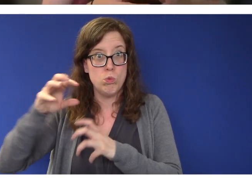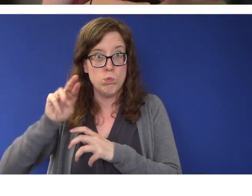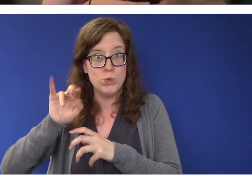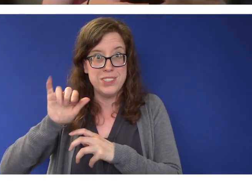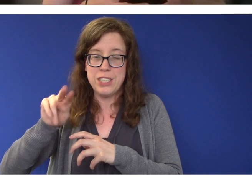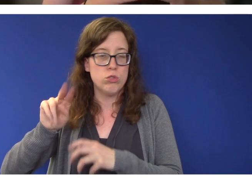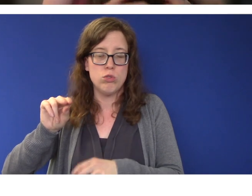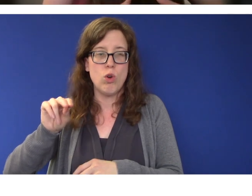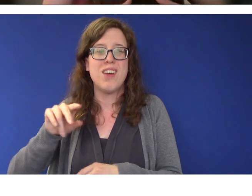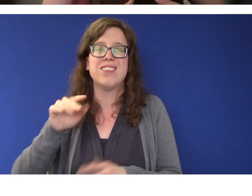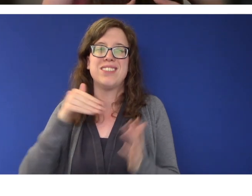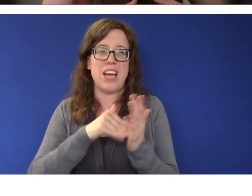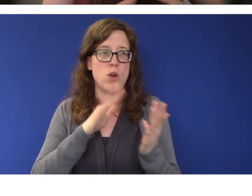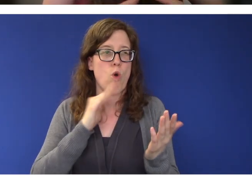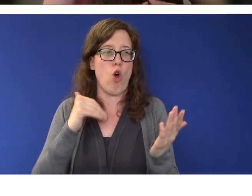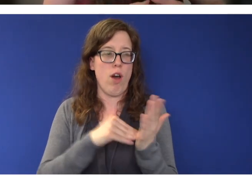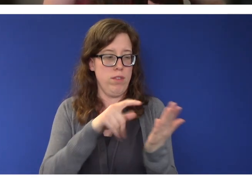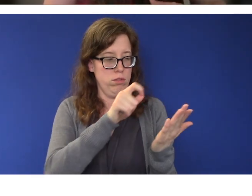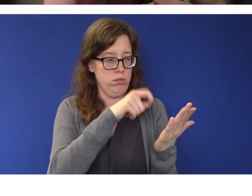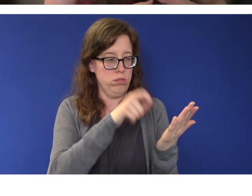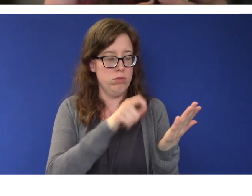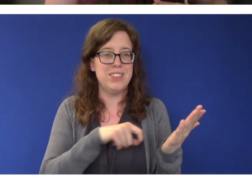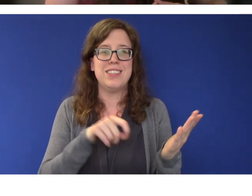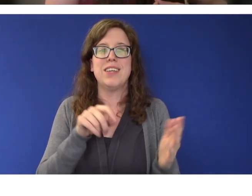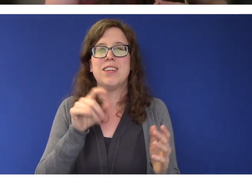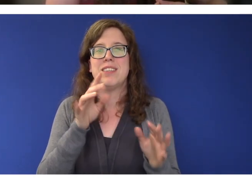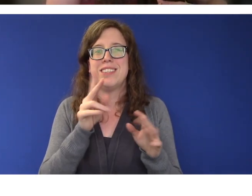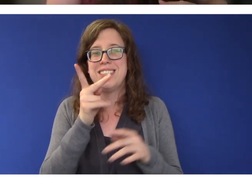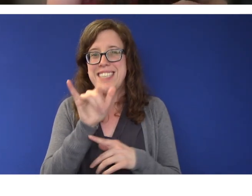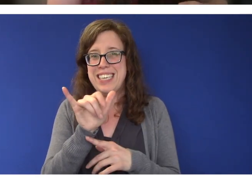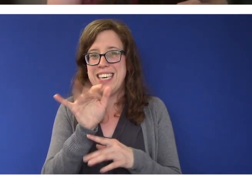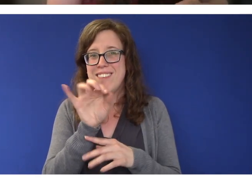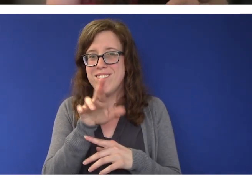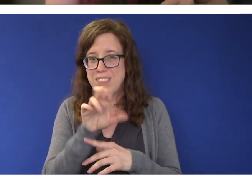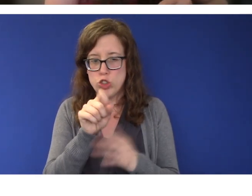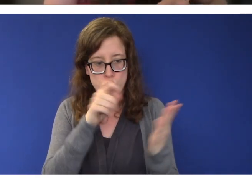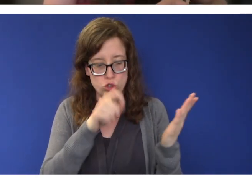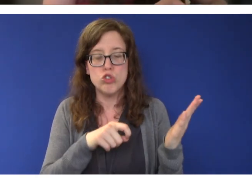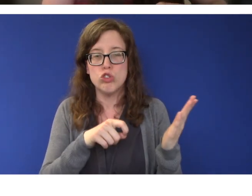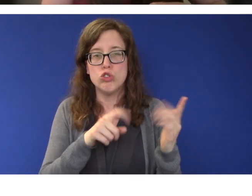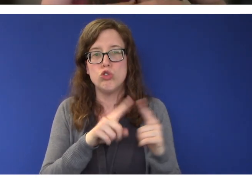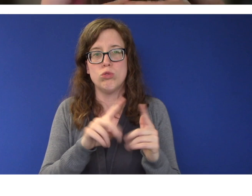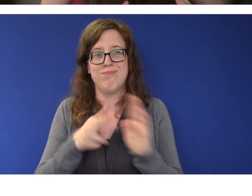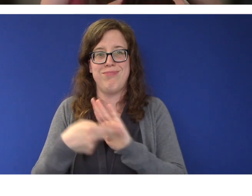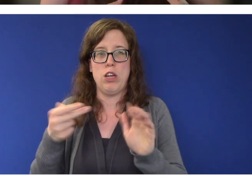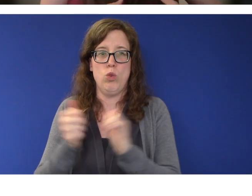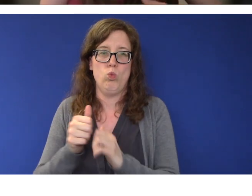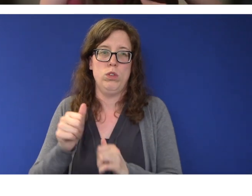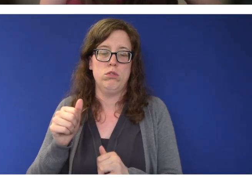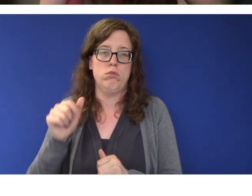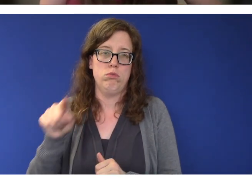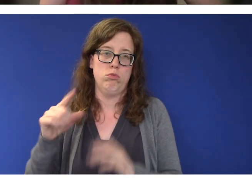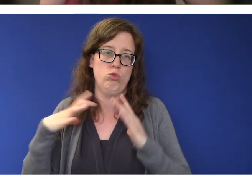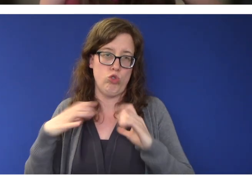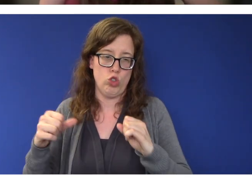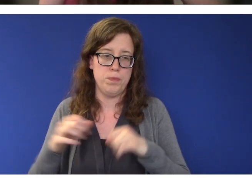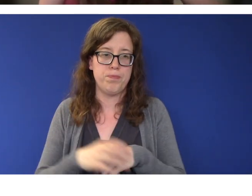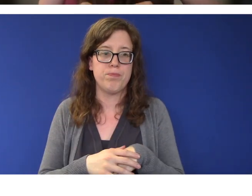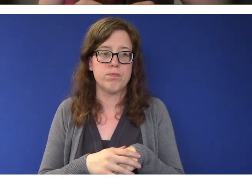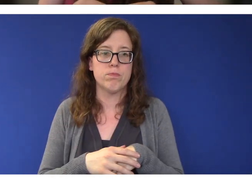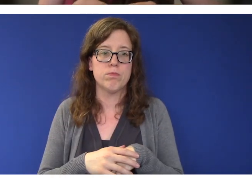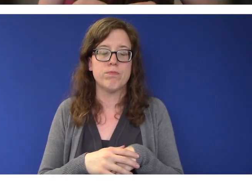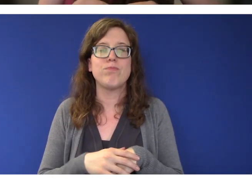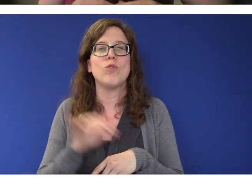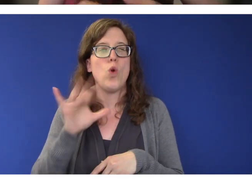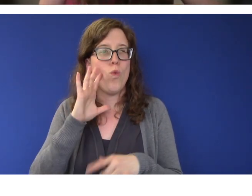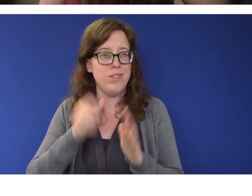of the key features to diagnose CHARGE Syndrome. And then lastly, inconsistencies are the most